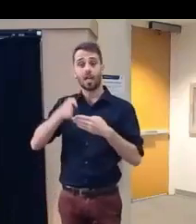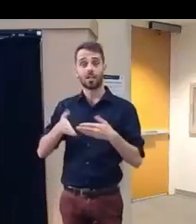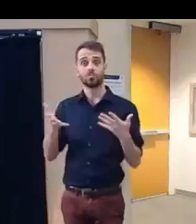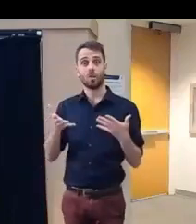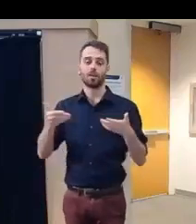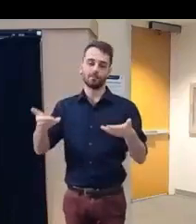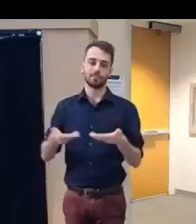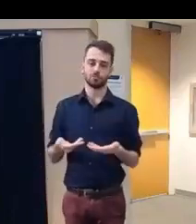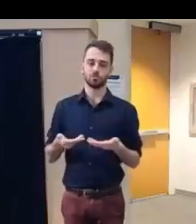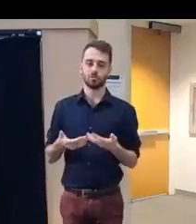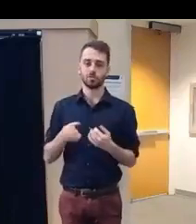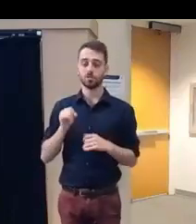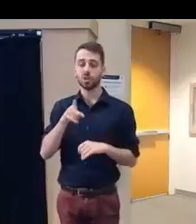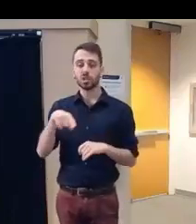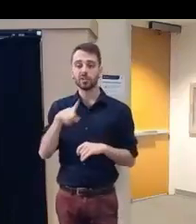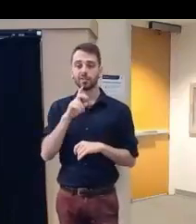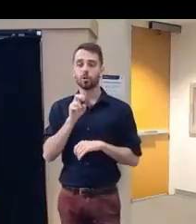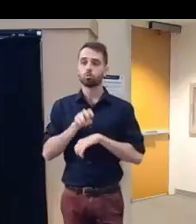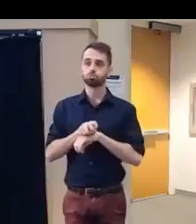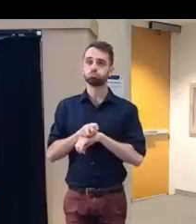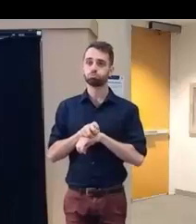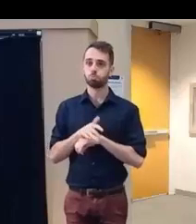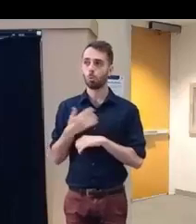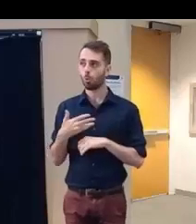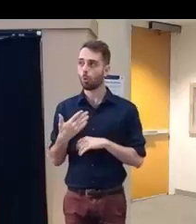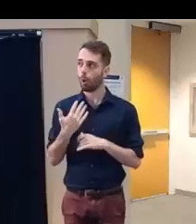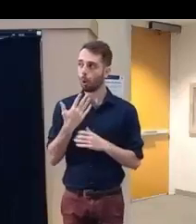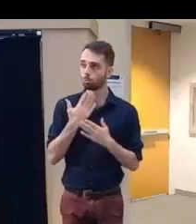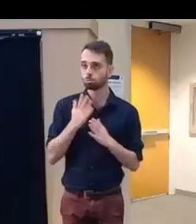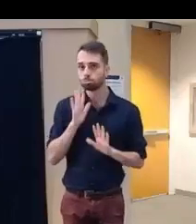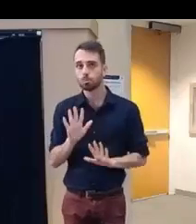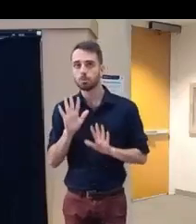thinking oh my gosh this is sort of amazing I came to this field because I want to be of